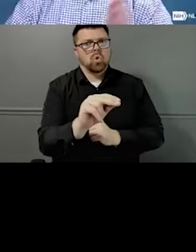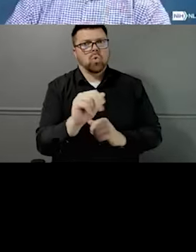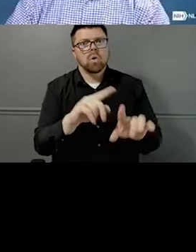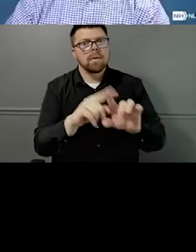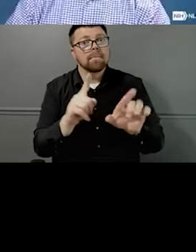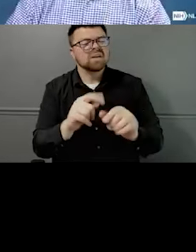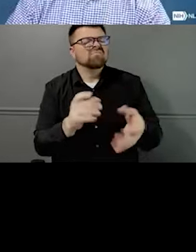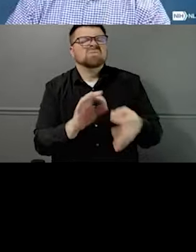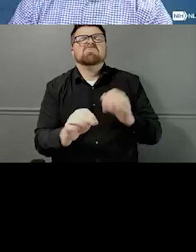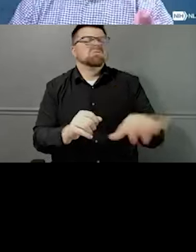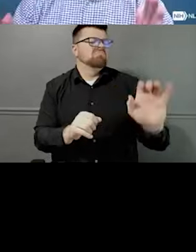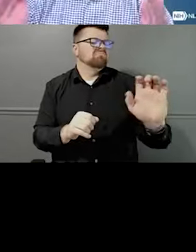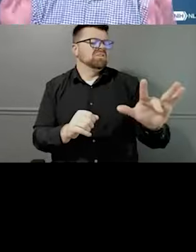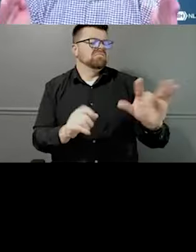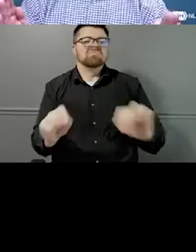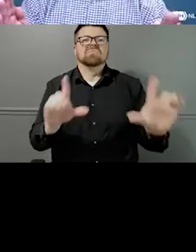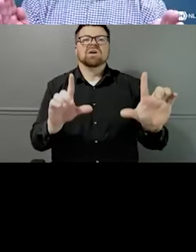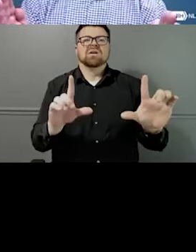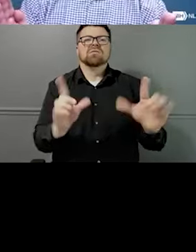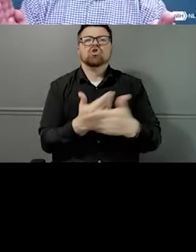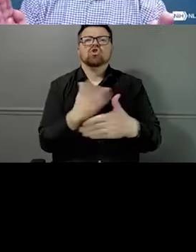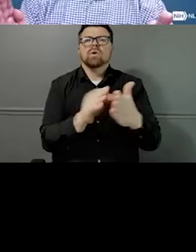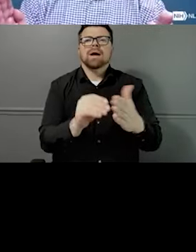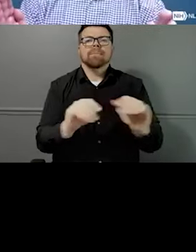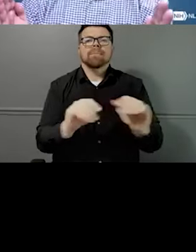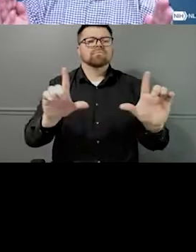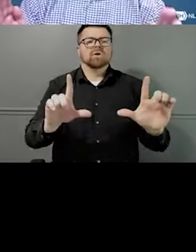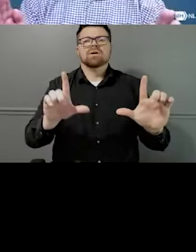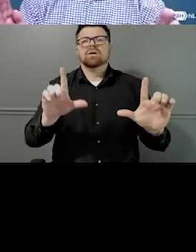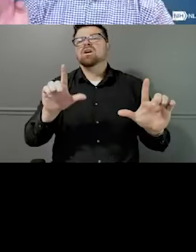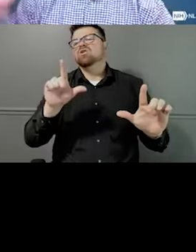We'll give you a brand new copy in the 24-1 format.